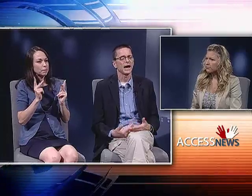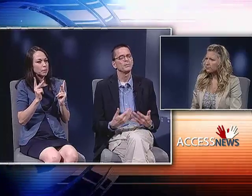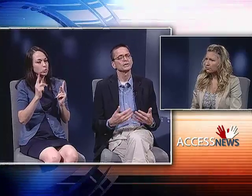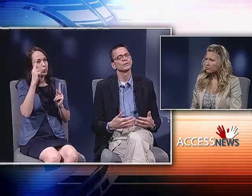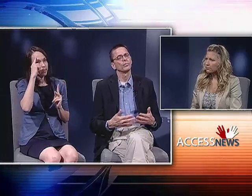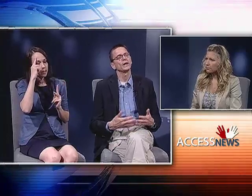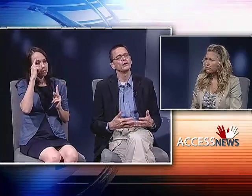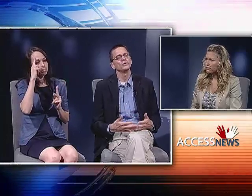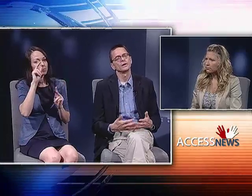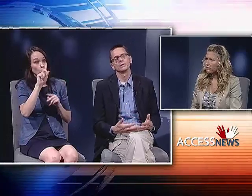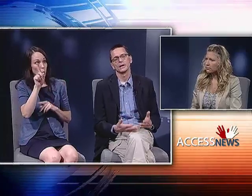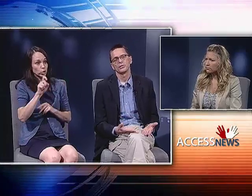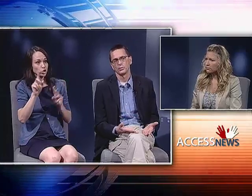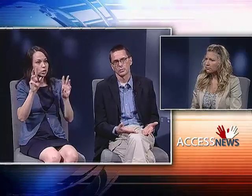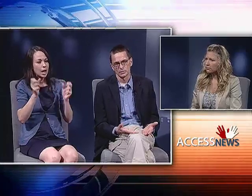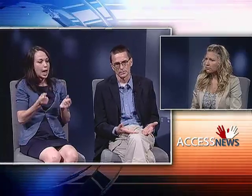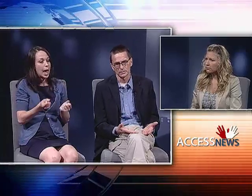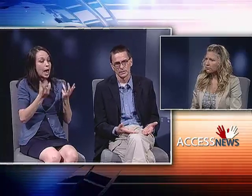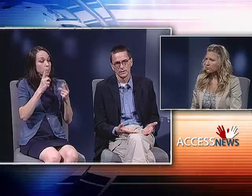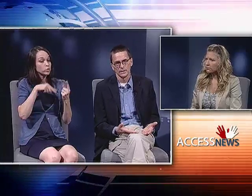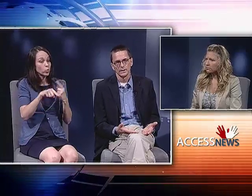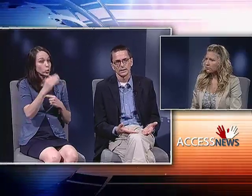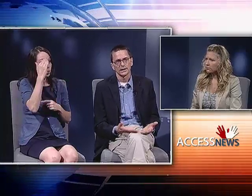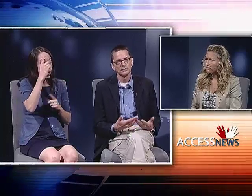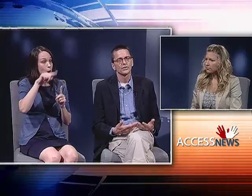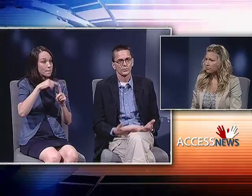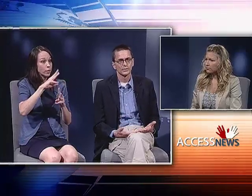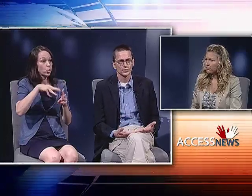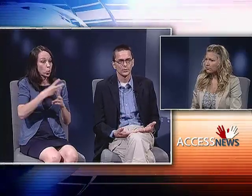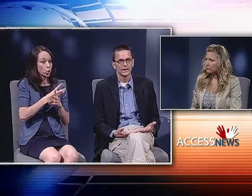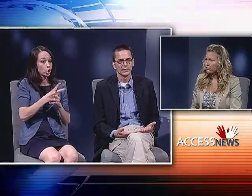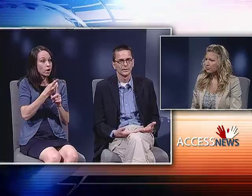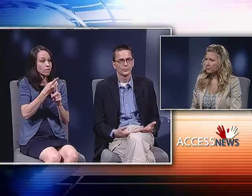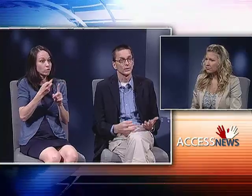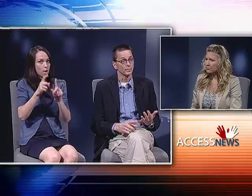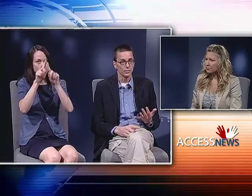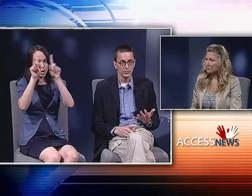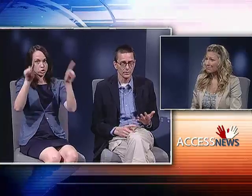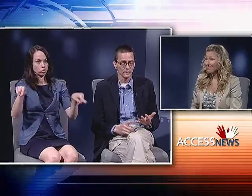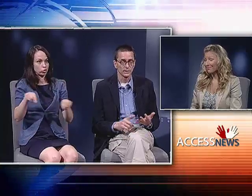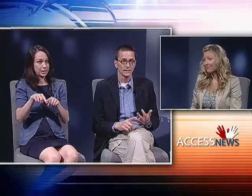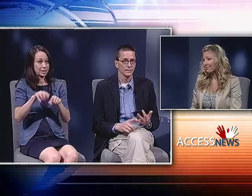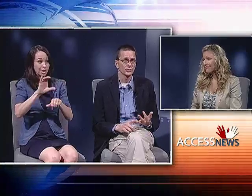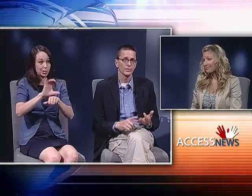How much of what you know about the world comes through a screen, through a computer, through a television,